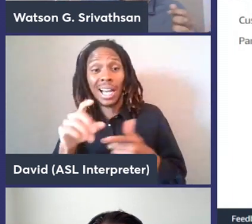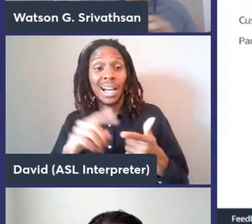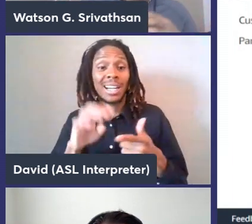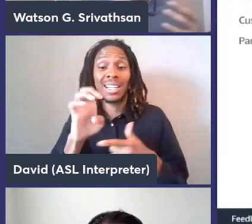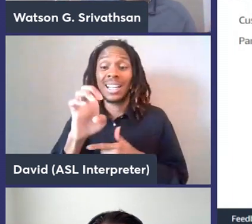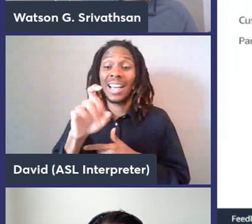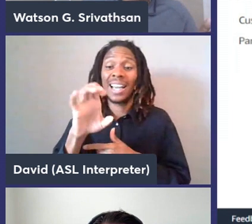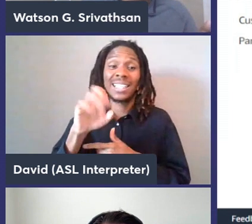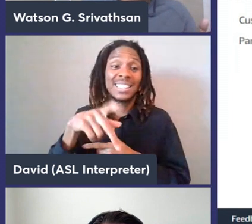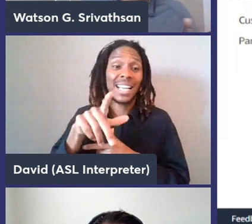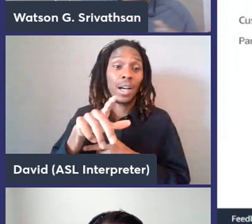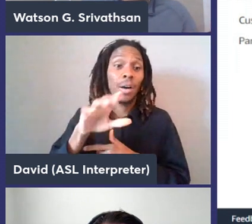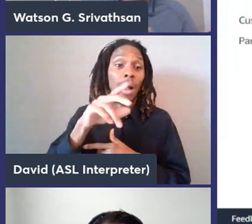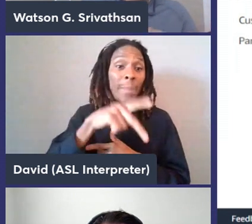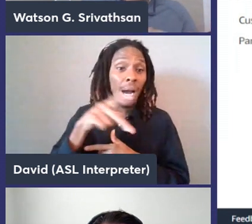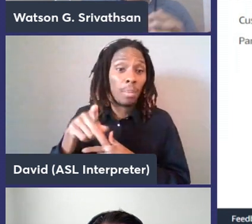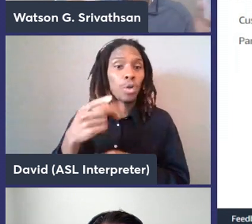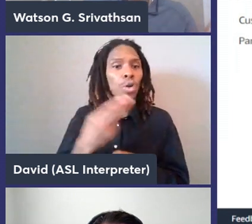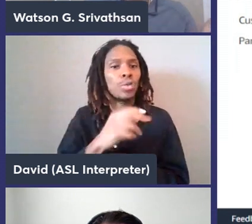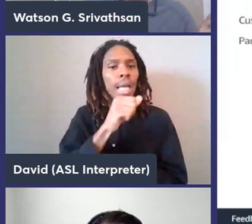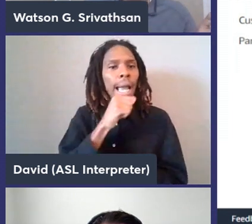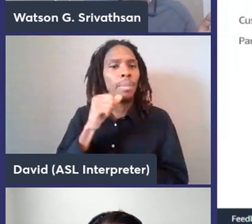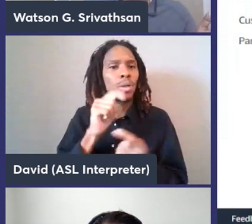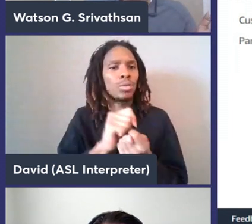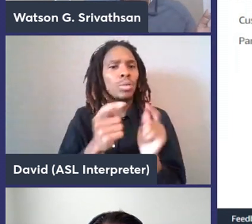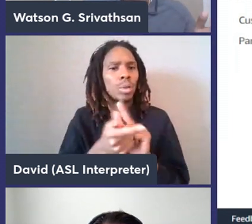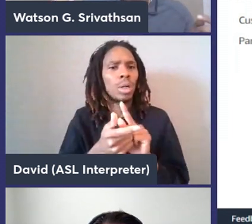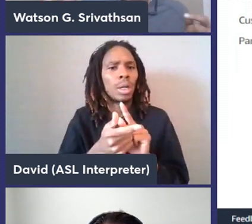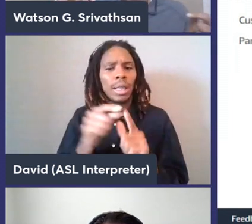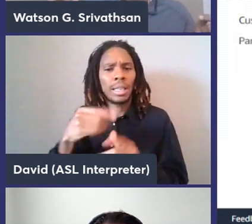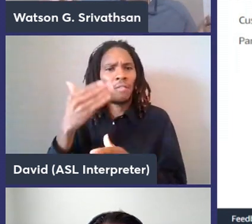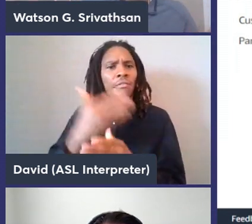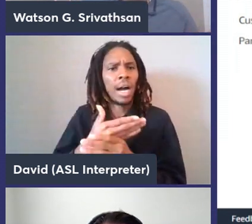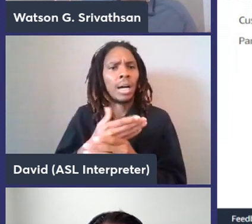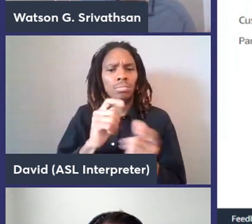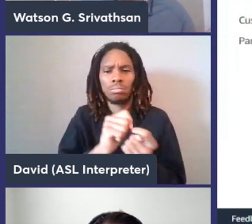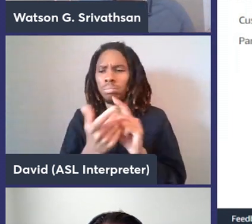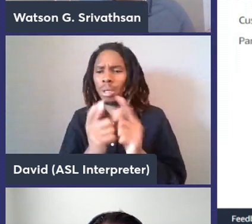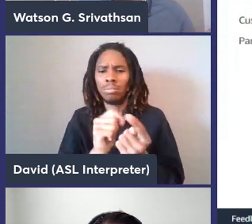you can use Amazon Translate to translate these files, and you can also make final edits.